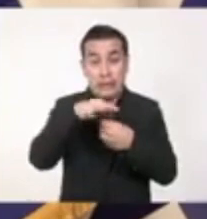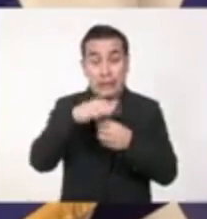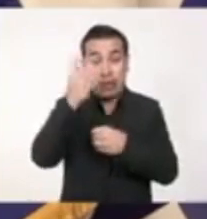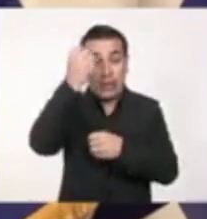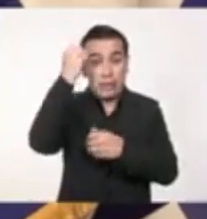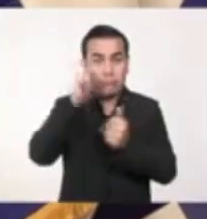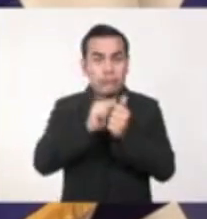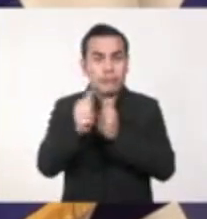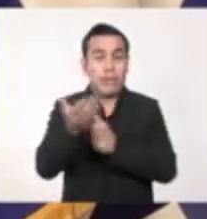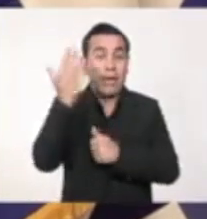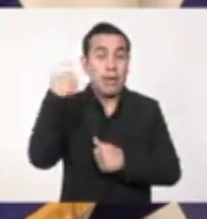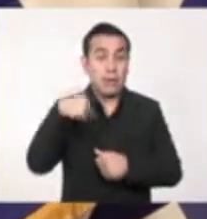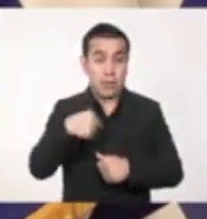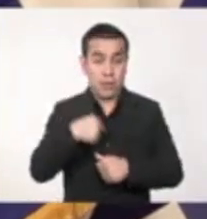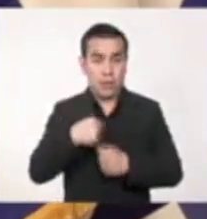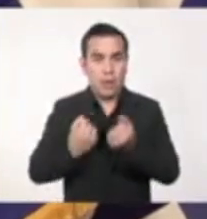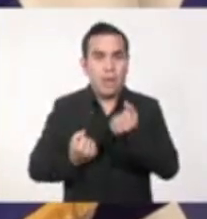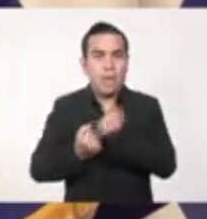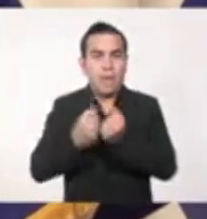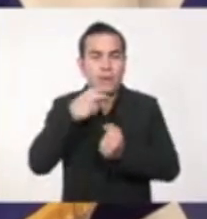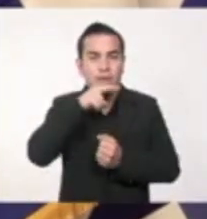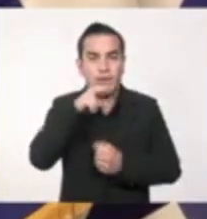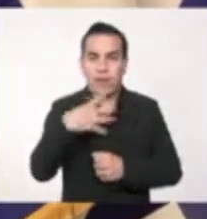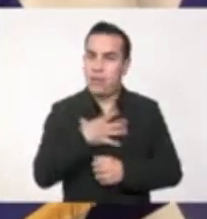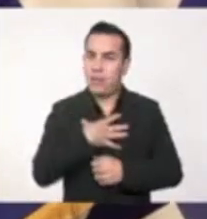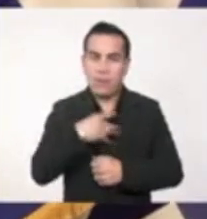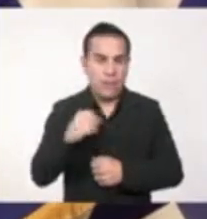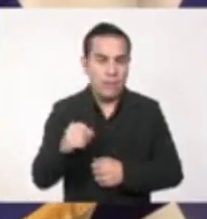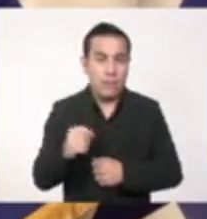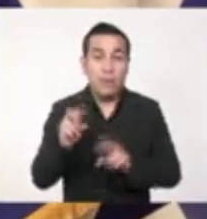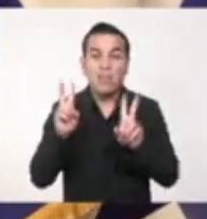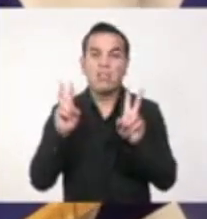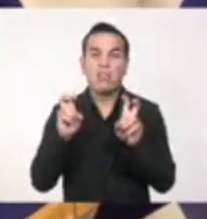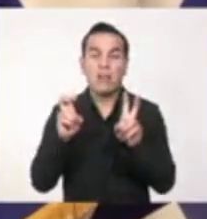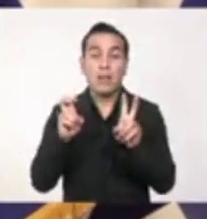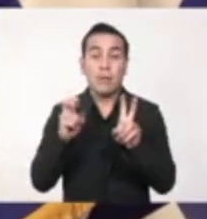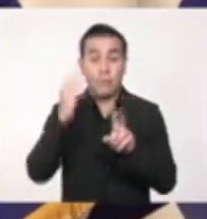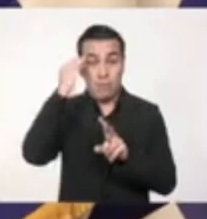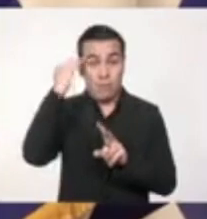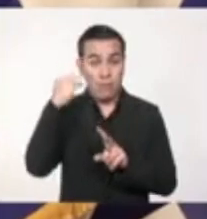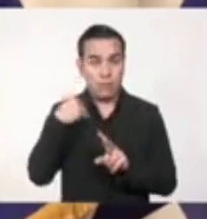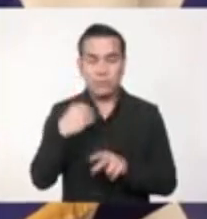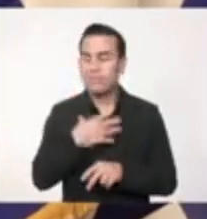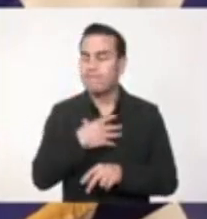time because I did not like what the lady said was not I agree with the proposal of the lady but I had to